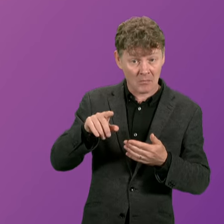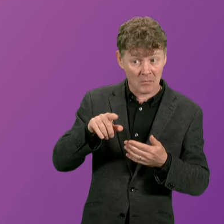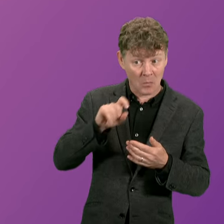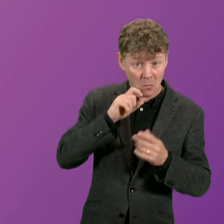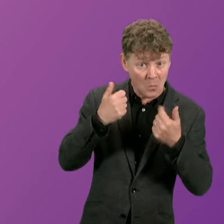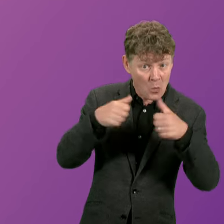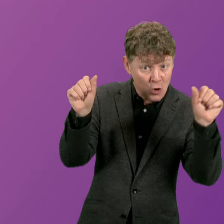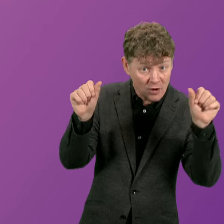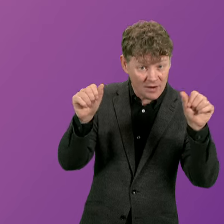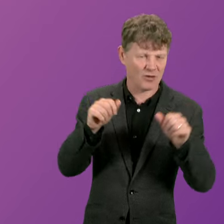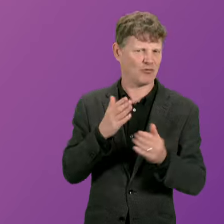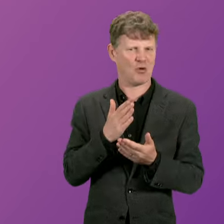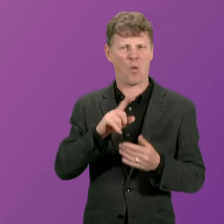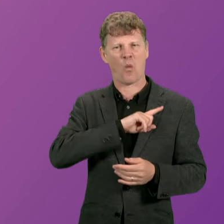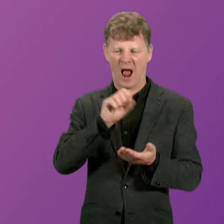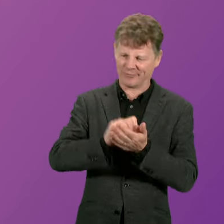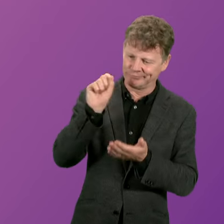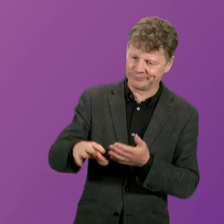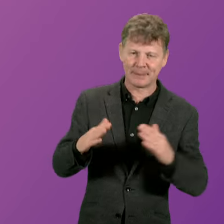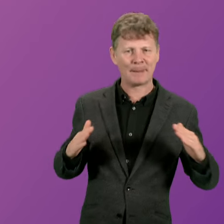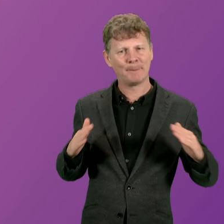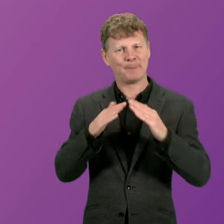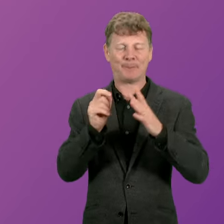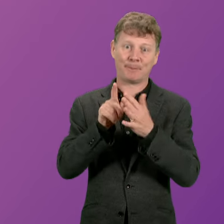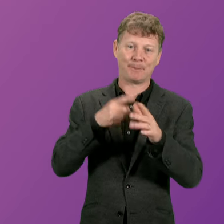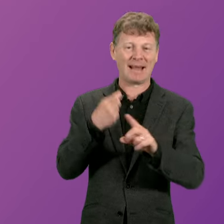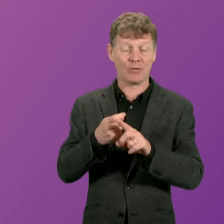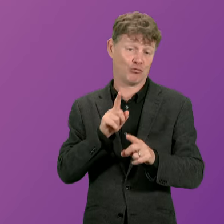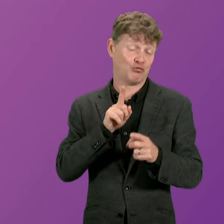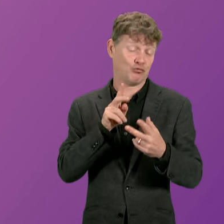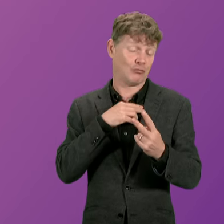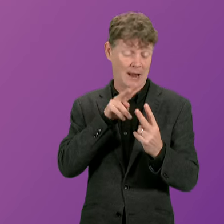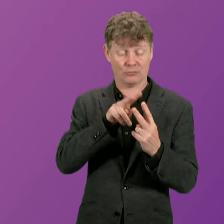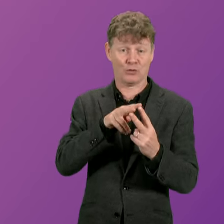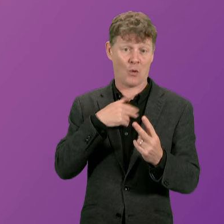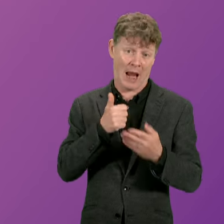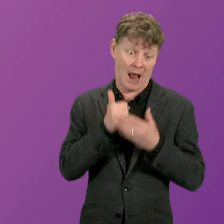do two things: first, to assist people with the cost of living crisis; and, secondly,